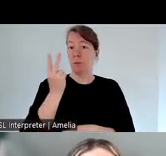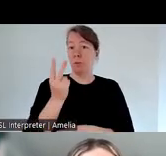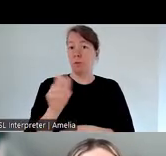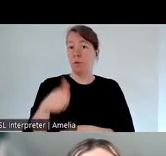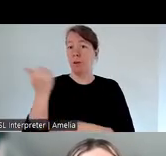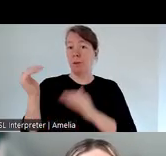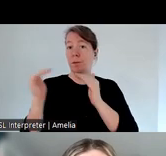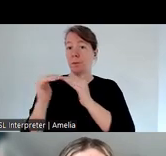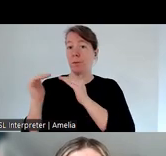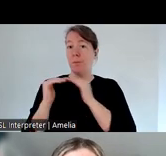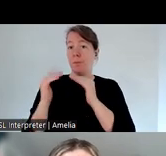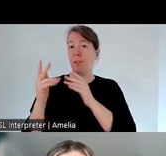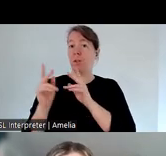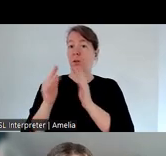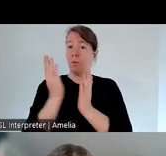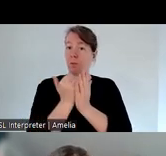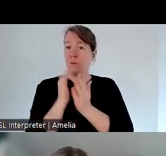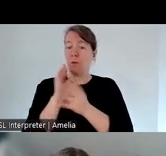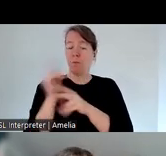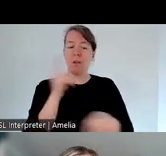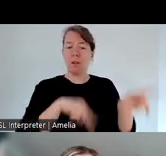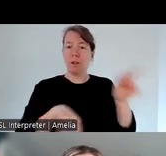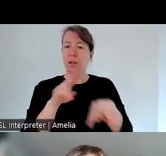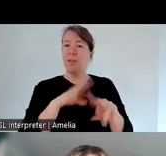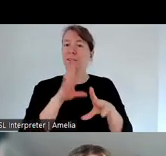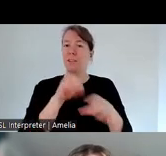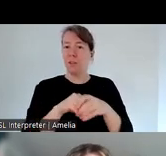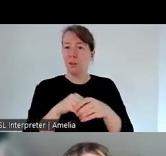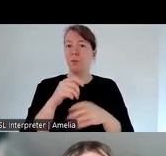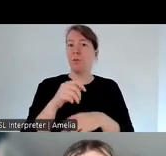And those peer reviewers included authors from this project, uh,